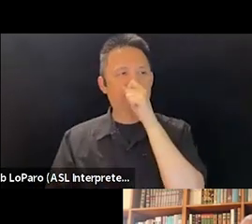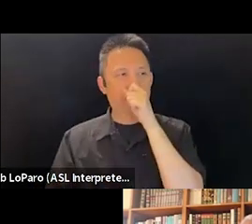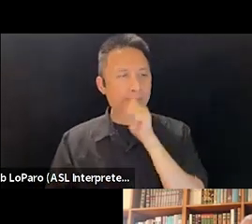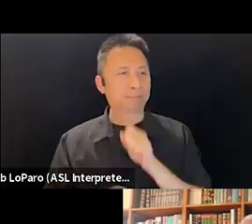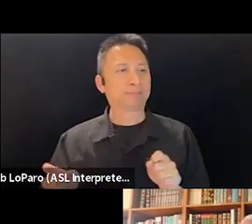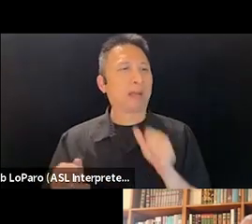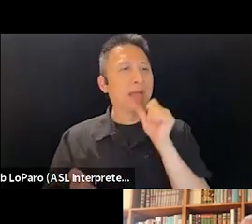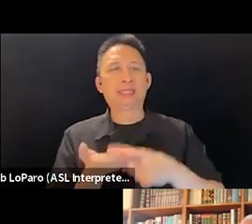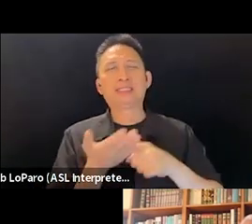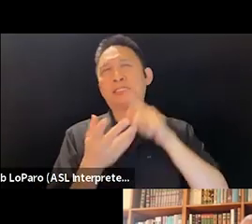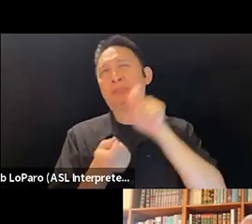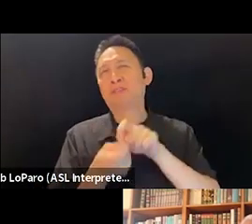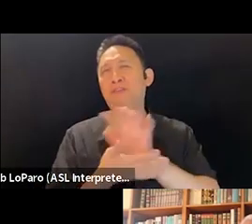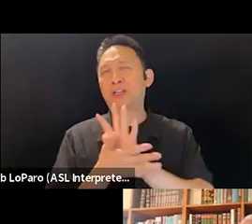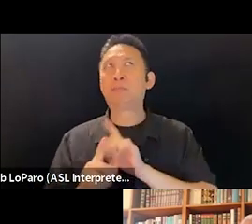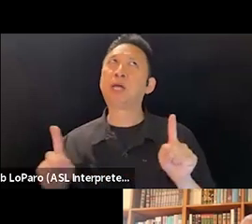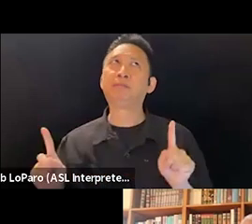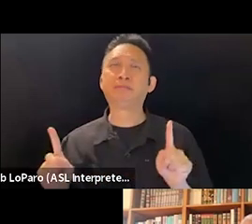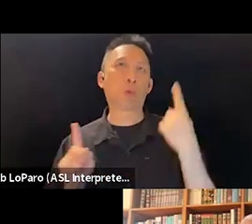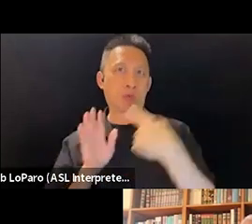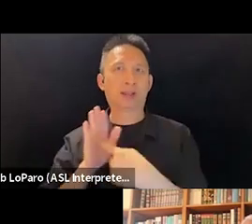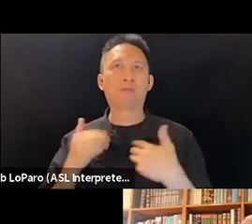but we've got a film at the moment that the Tanzania...